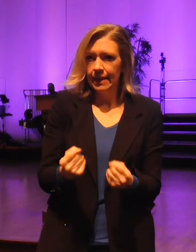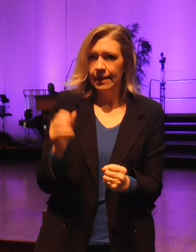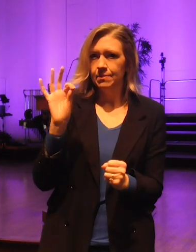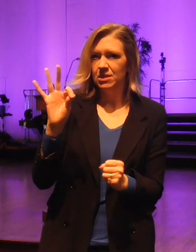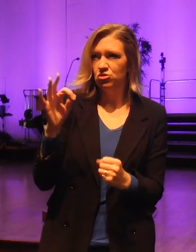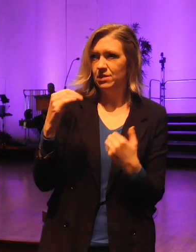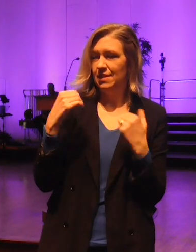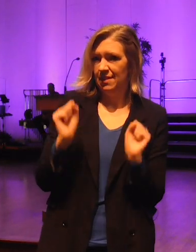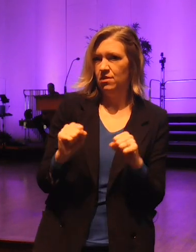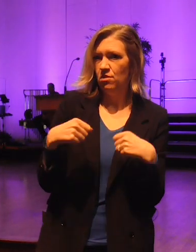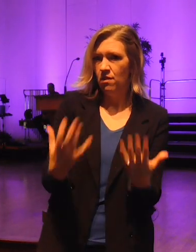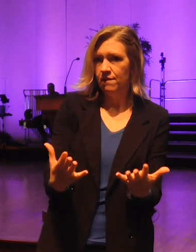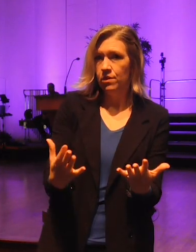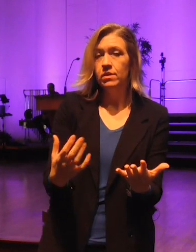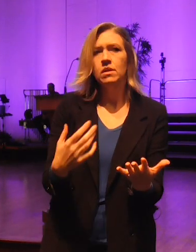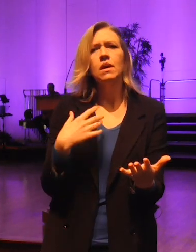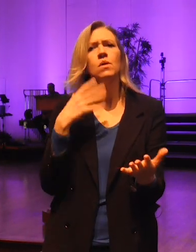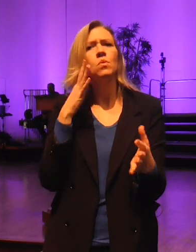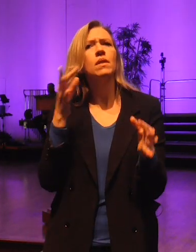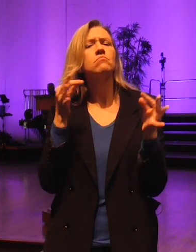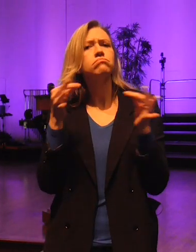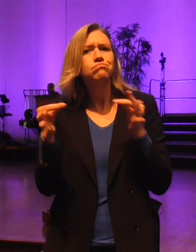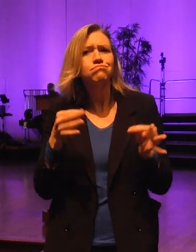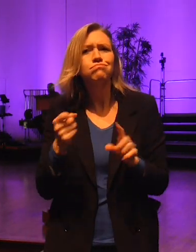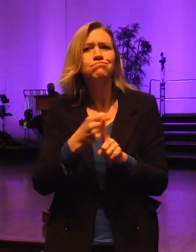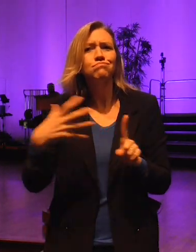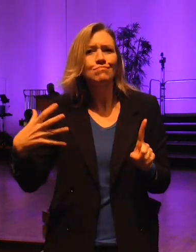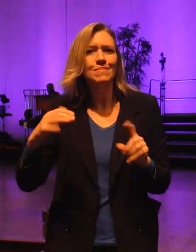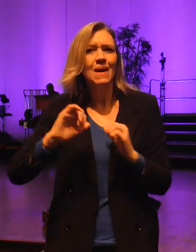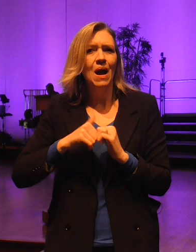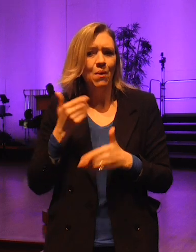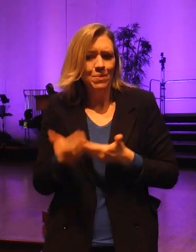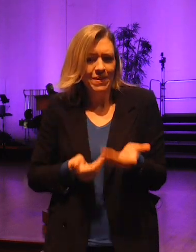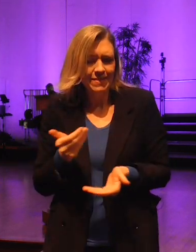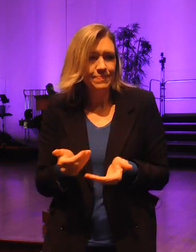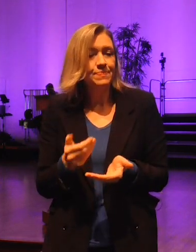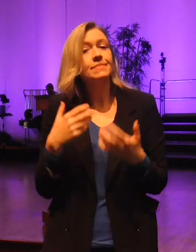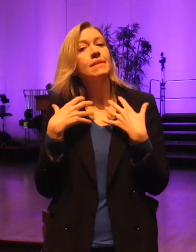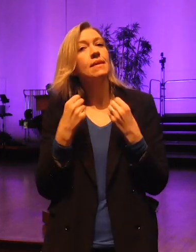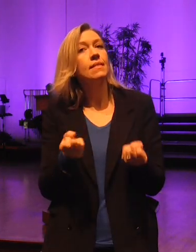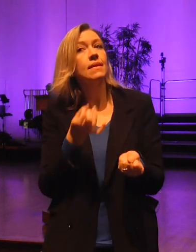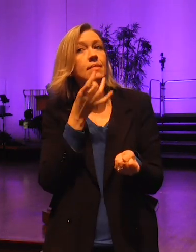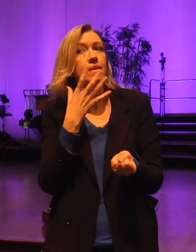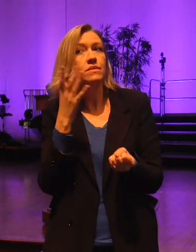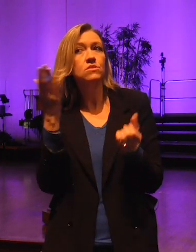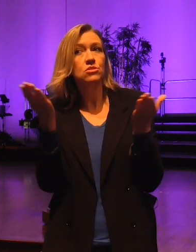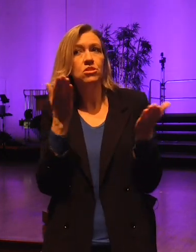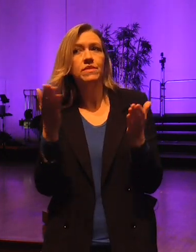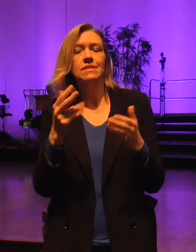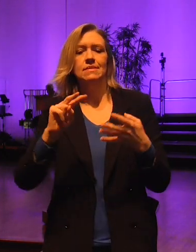to tell you about how it went the healing light service happens on the second Sunday of each month